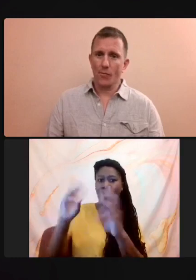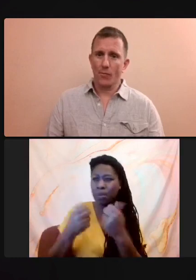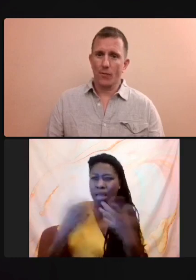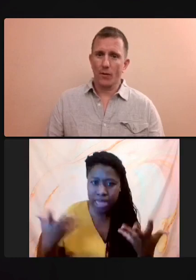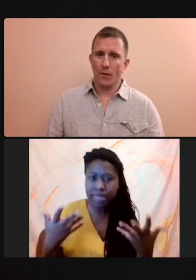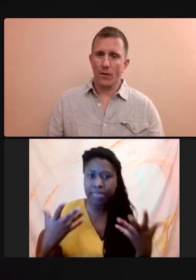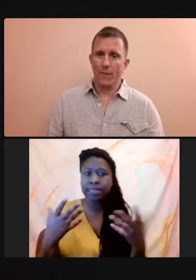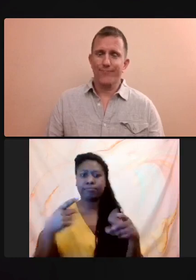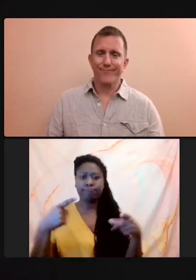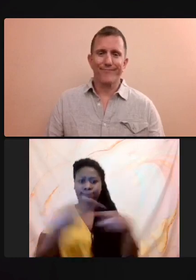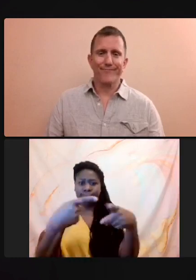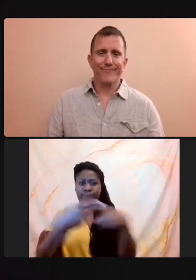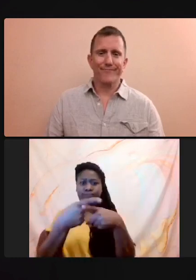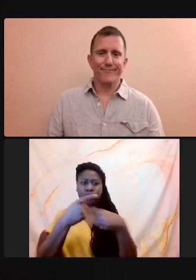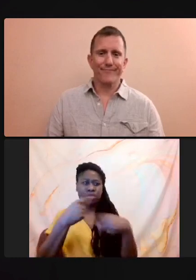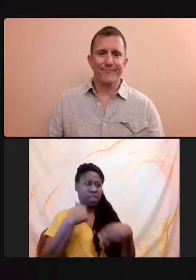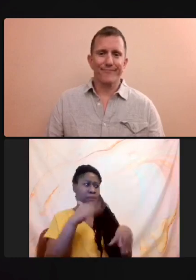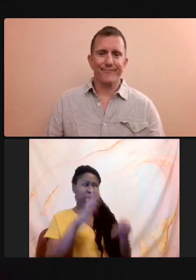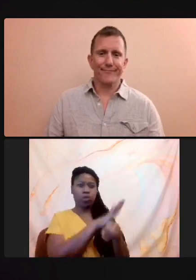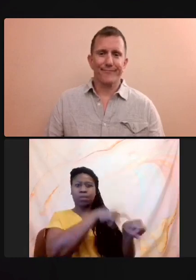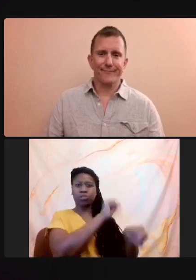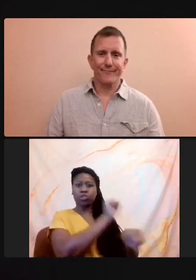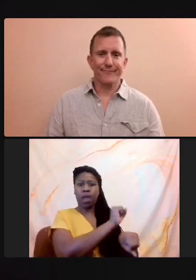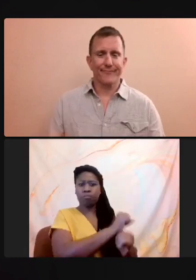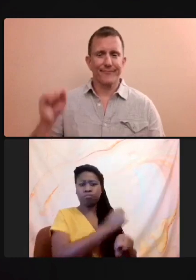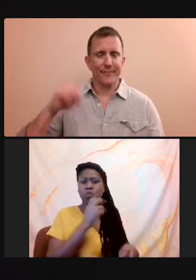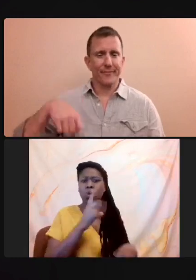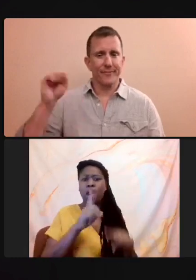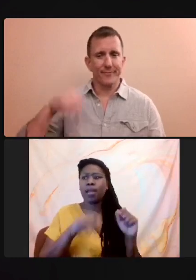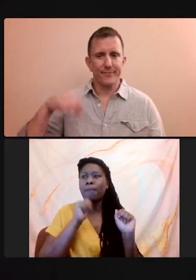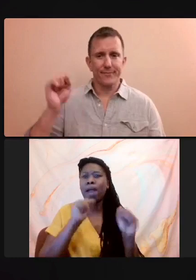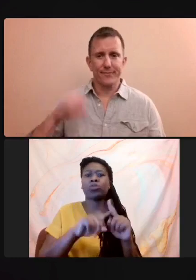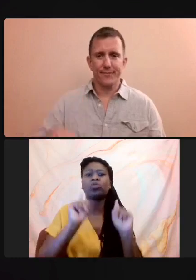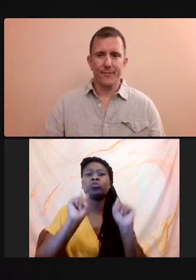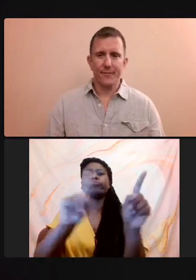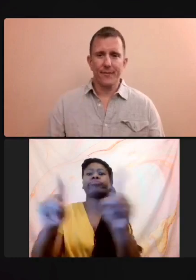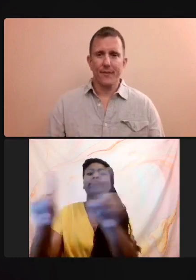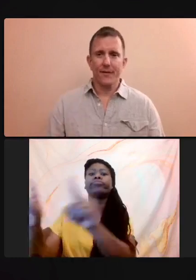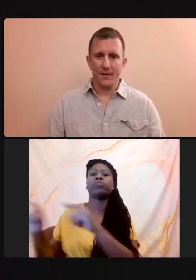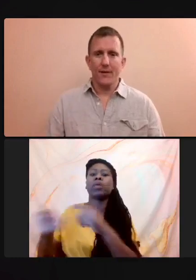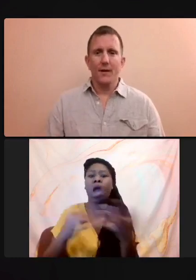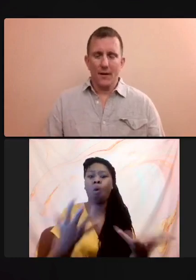In terms of when they were hosting that workshop, my commitments for work working full time at the time.